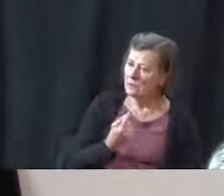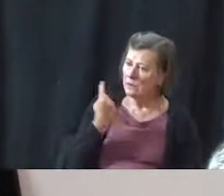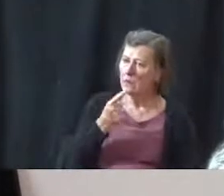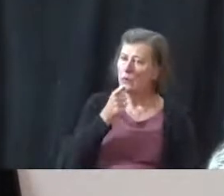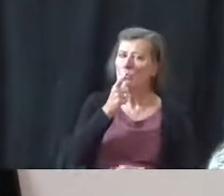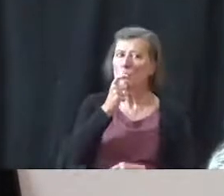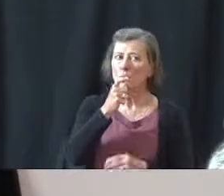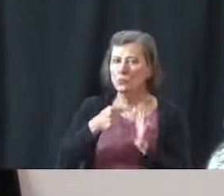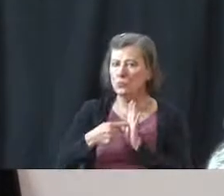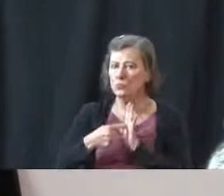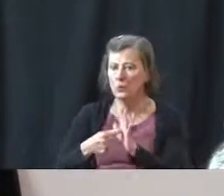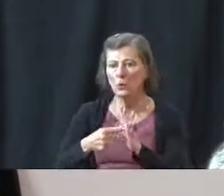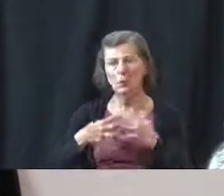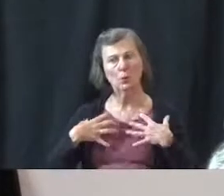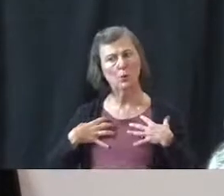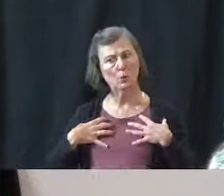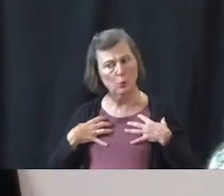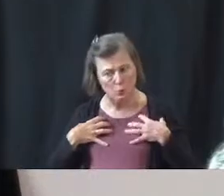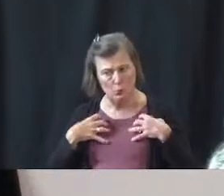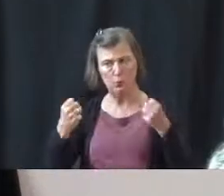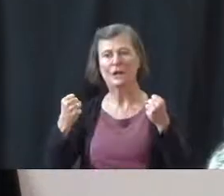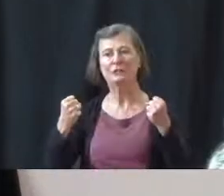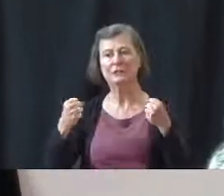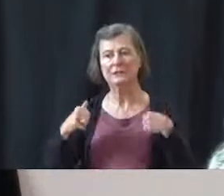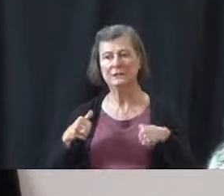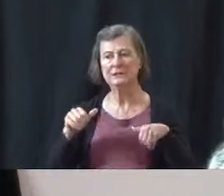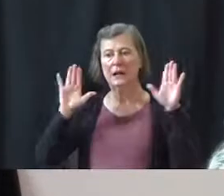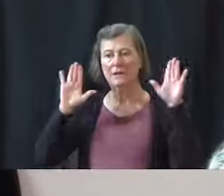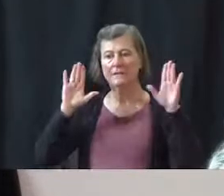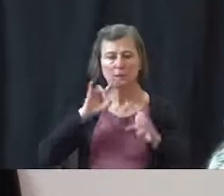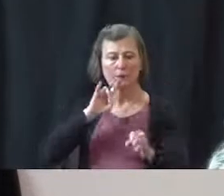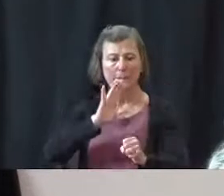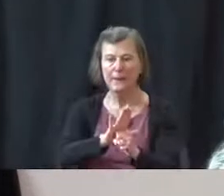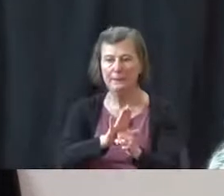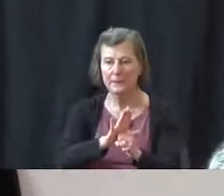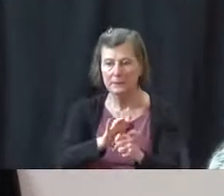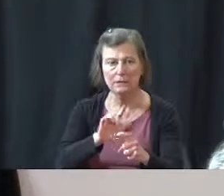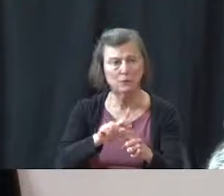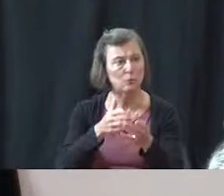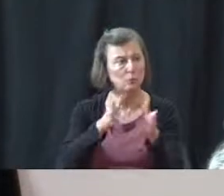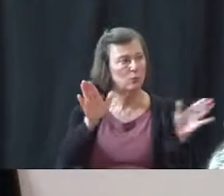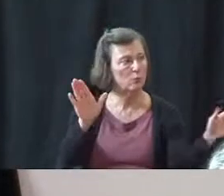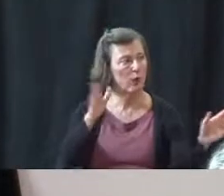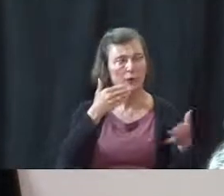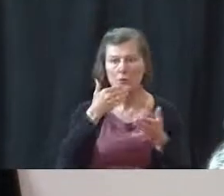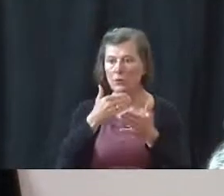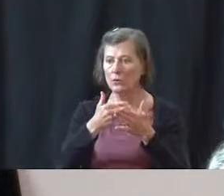courageous, sacrificial commitment to the greater good or someone of exceptional wisdom